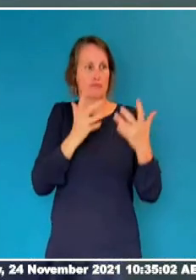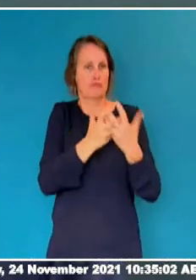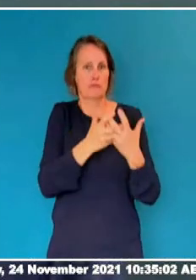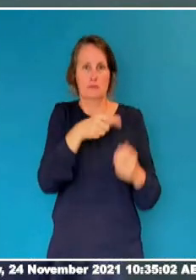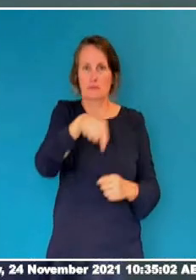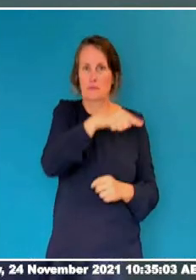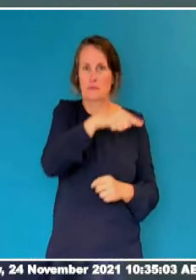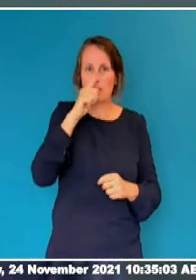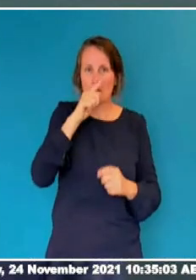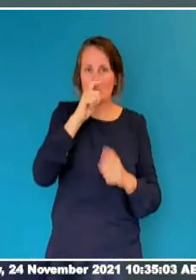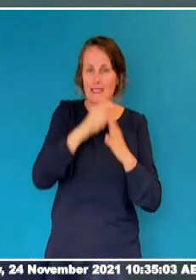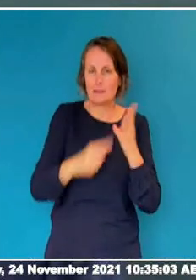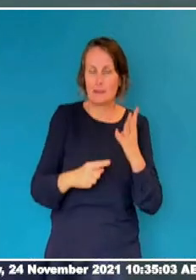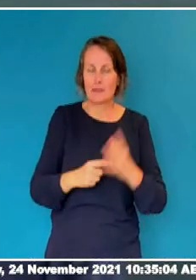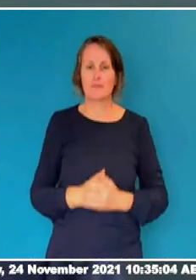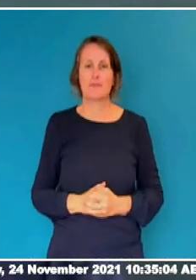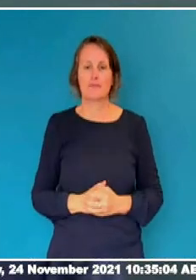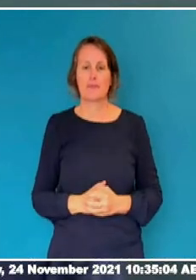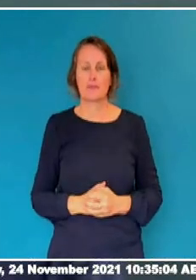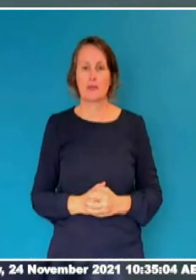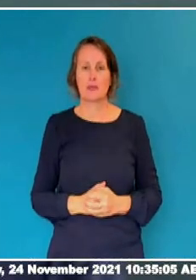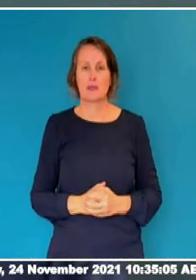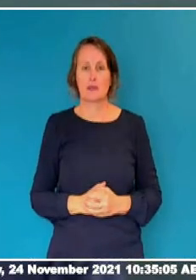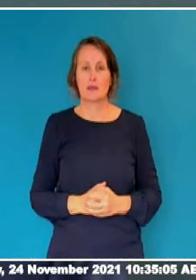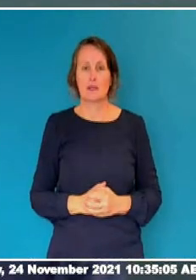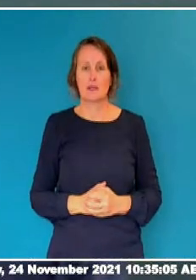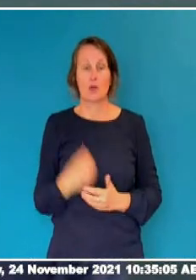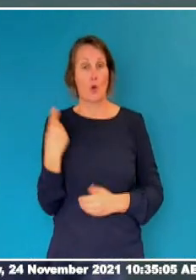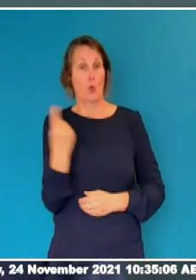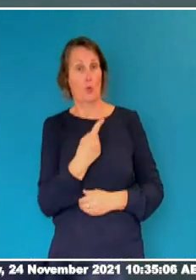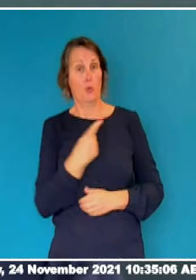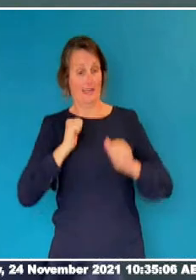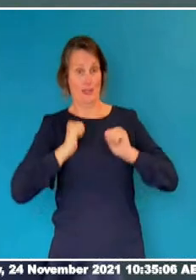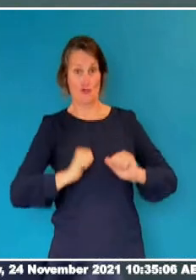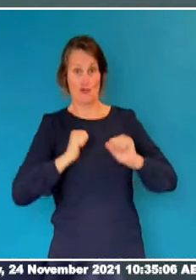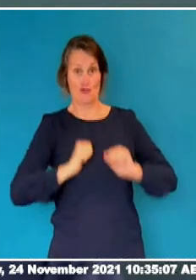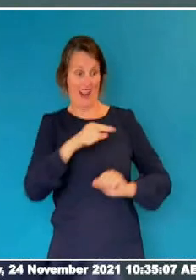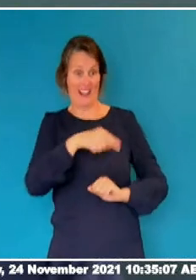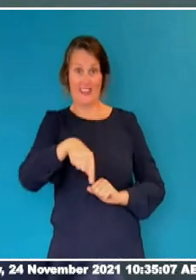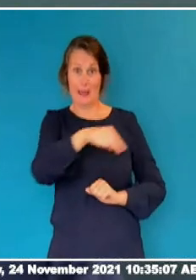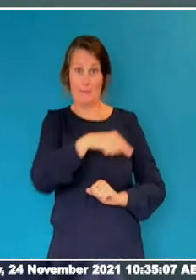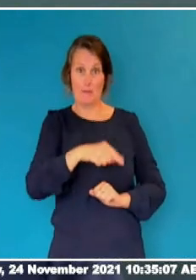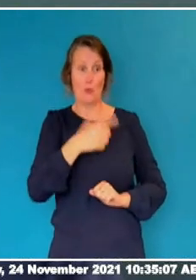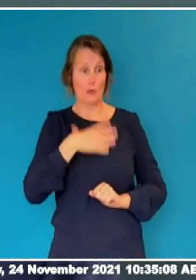One of their focuses needs to be their commitment to the community.